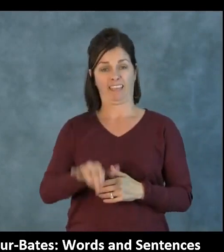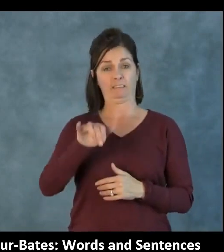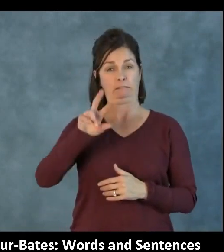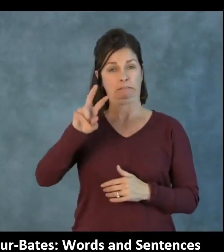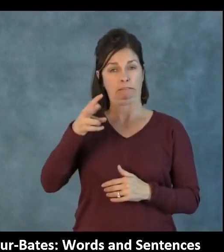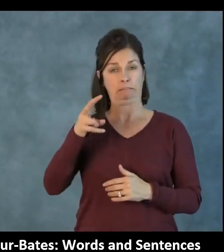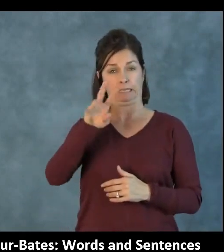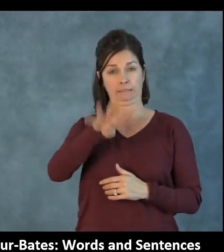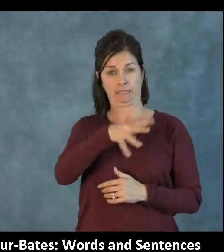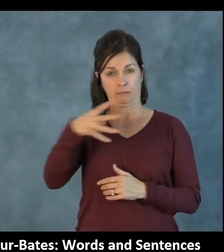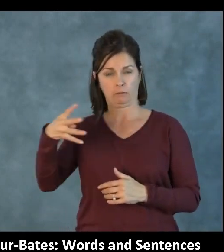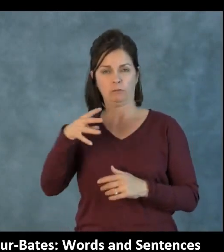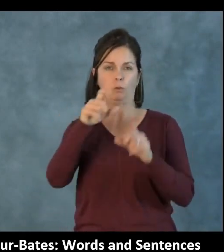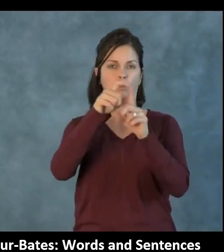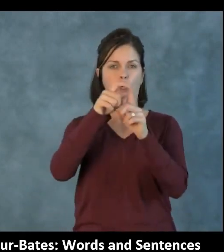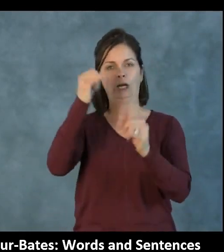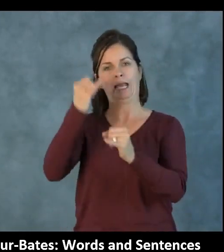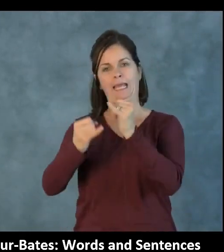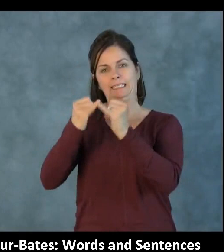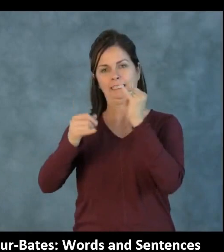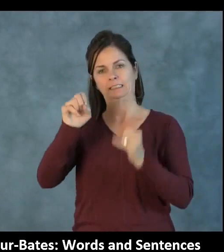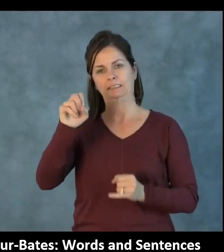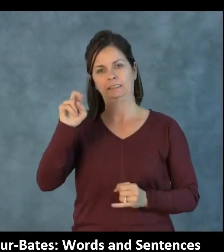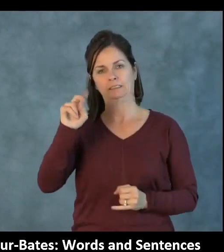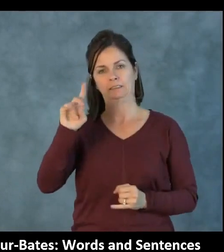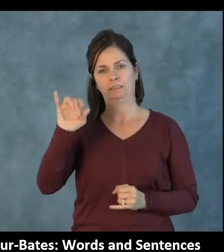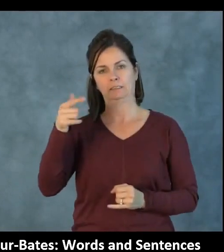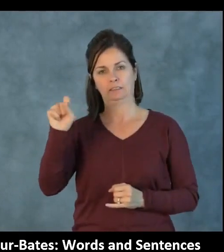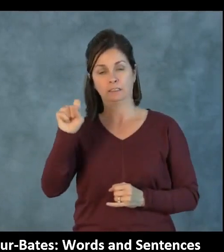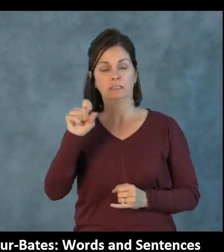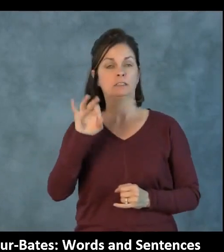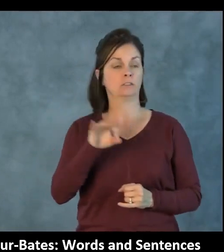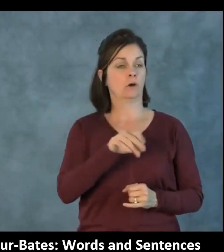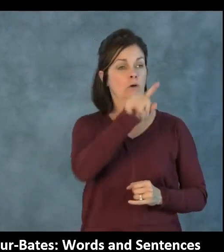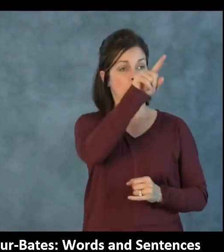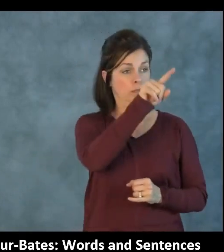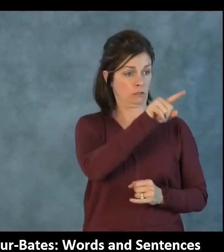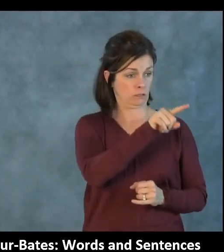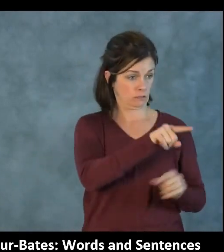if we look about halfway down the left column.